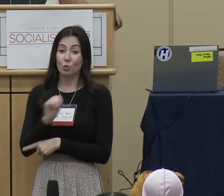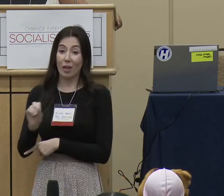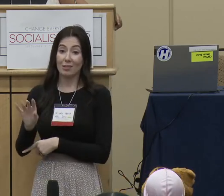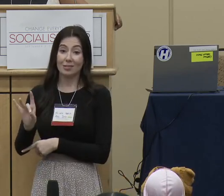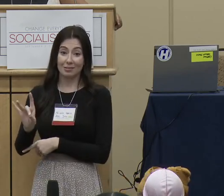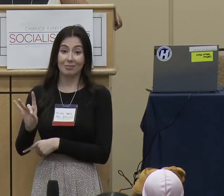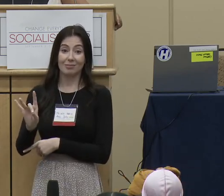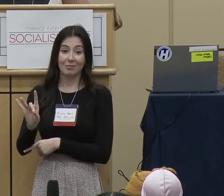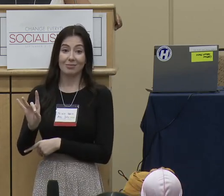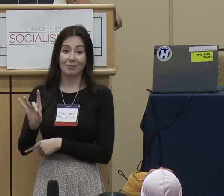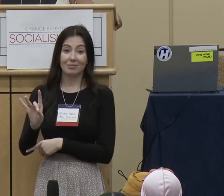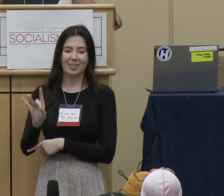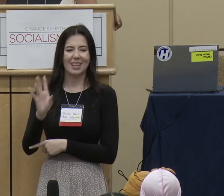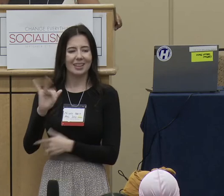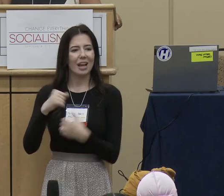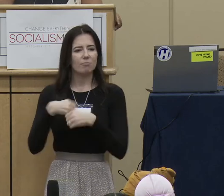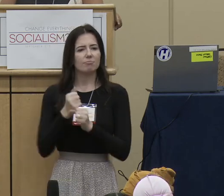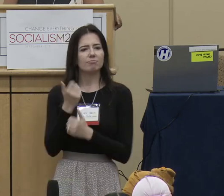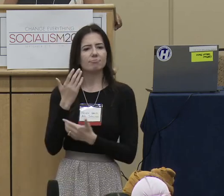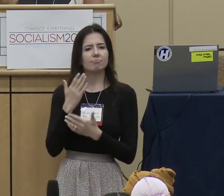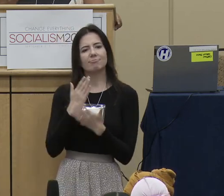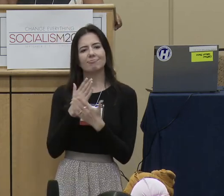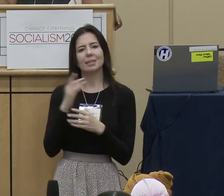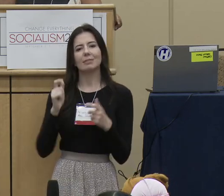think will be harder than 2008. So, that creates a certain